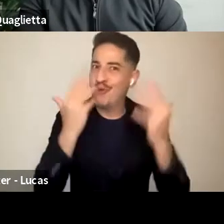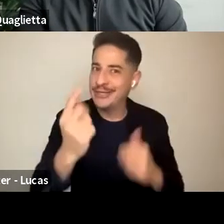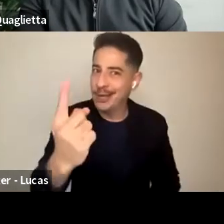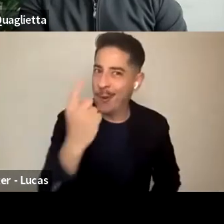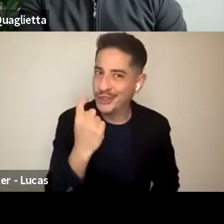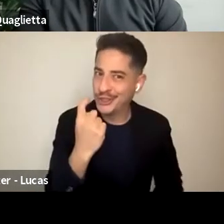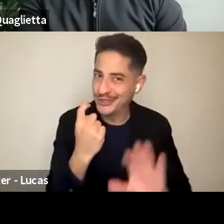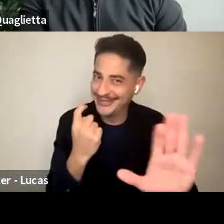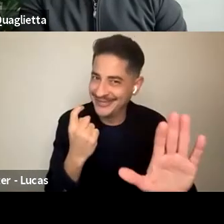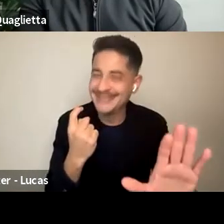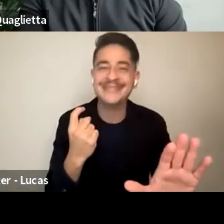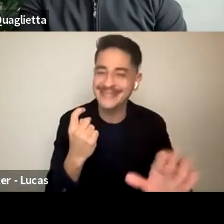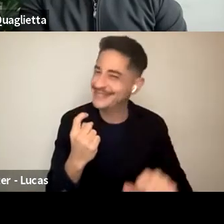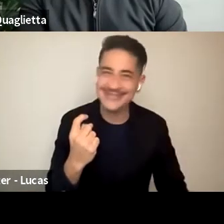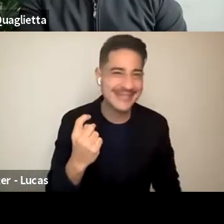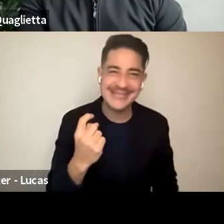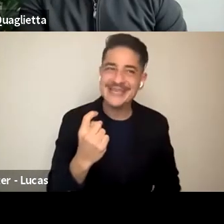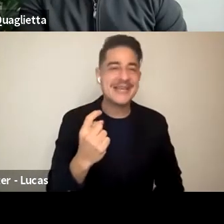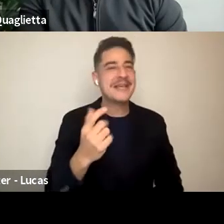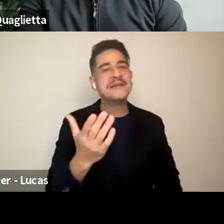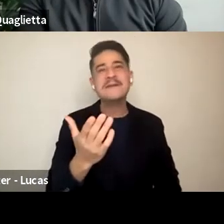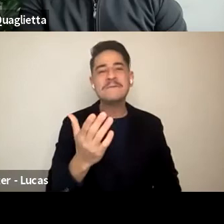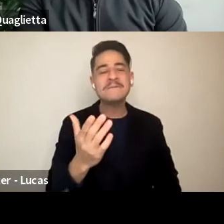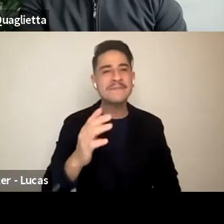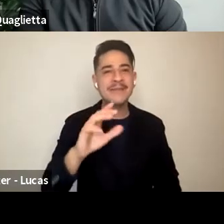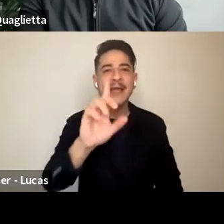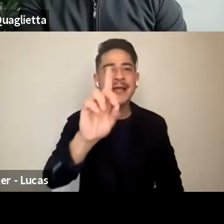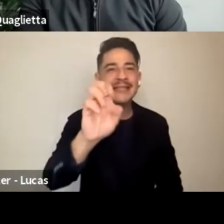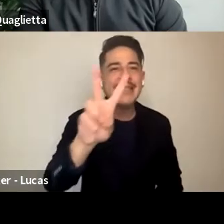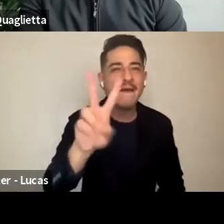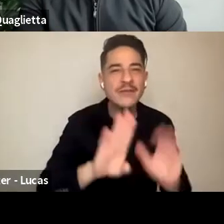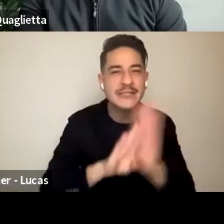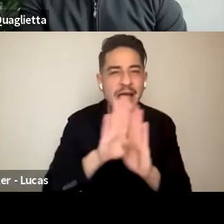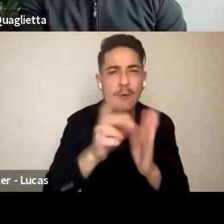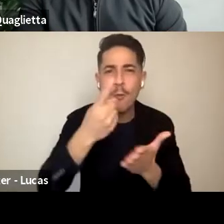it's like, like, what is Dab cost, right? It could range.